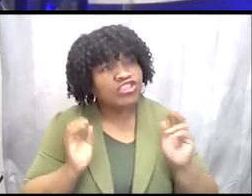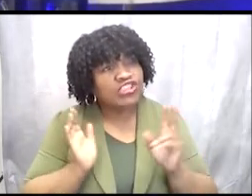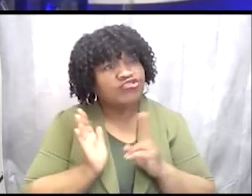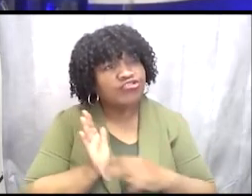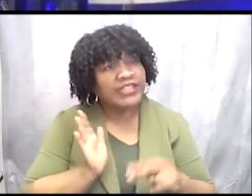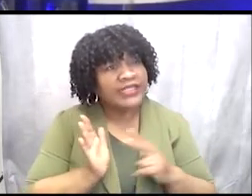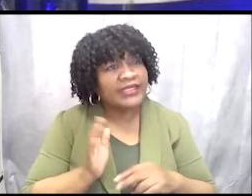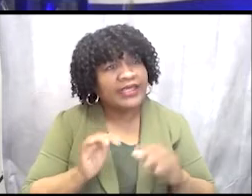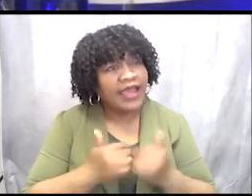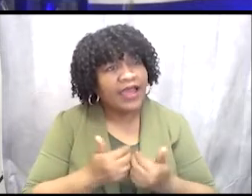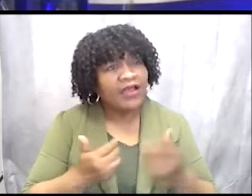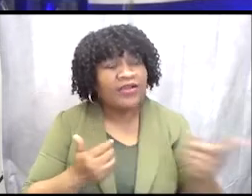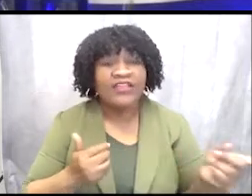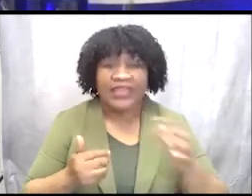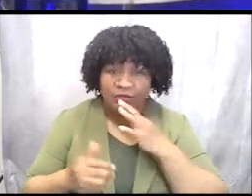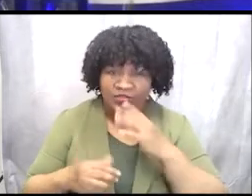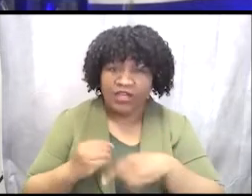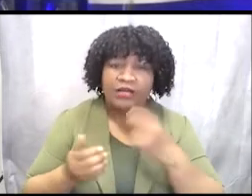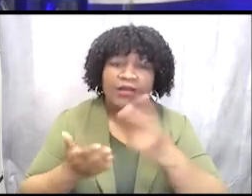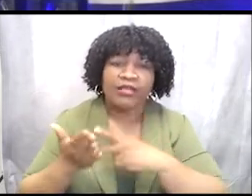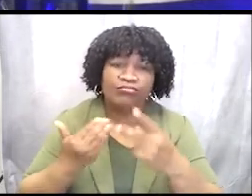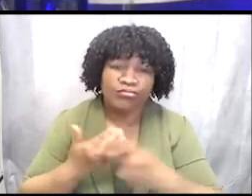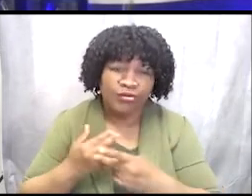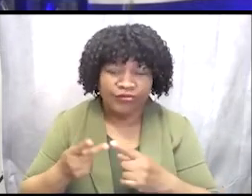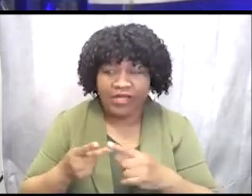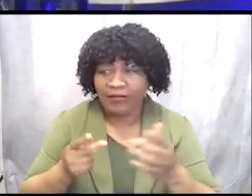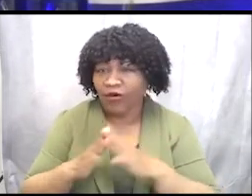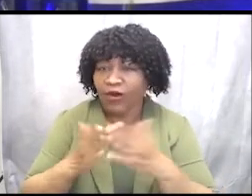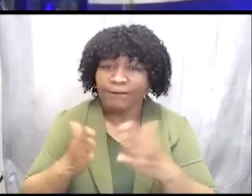they will tell you about a program or a textbook